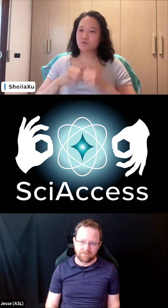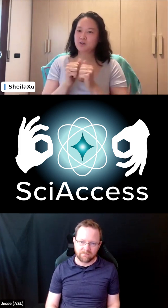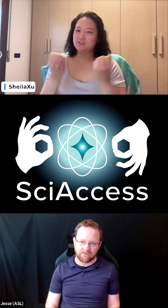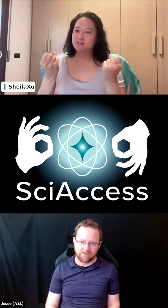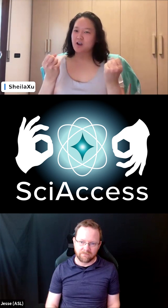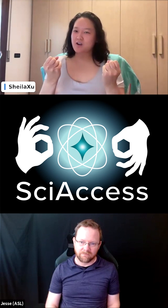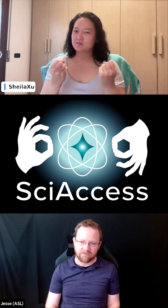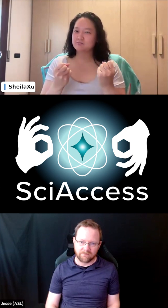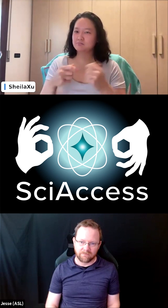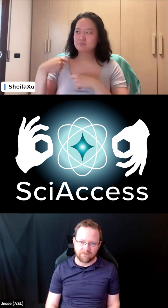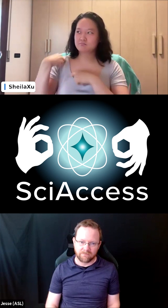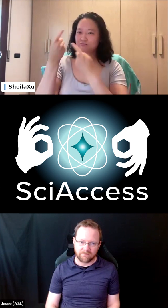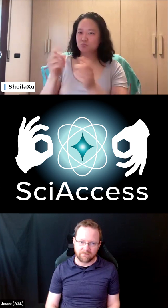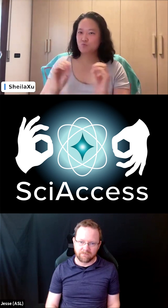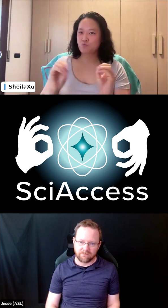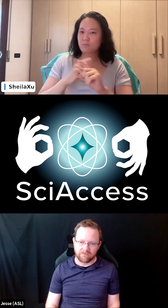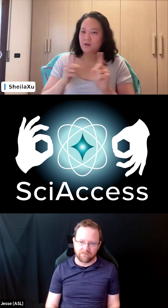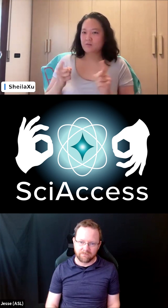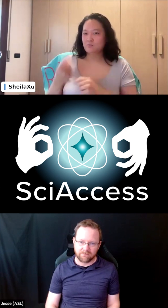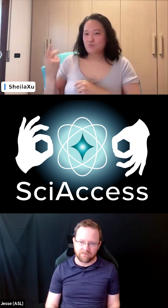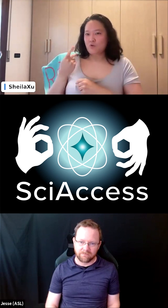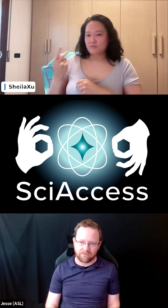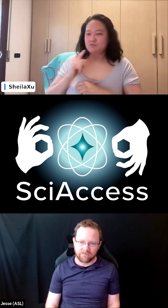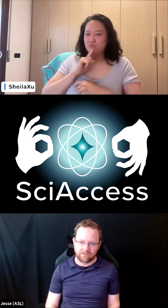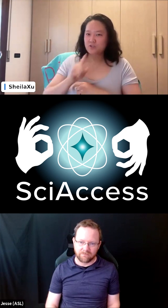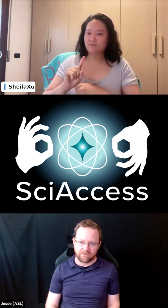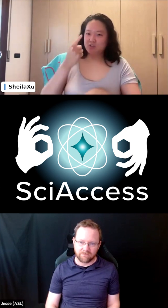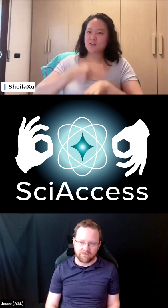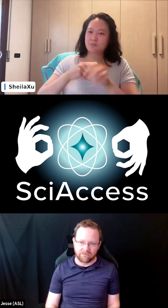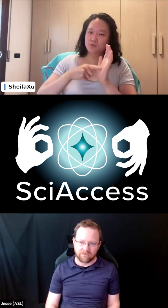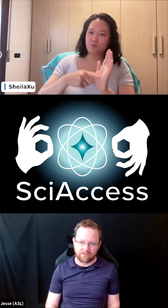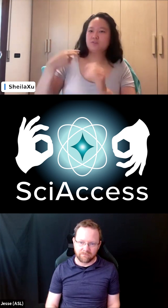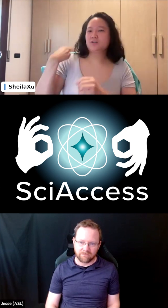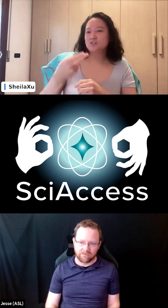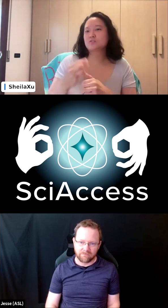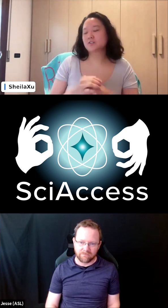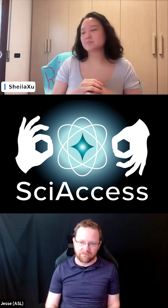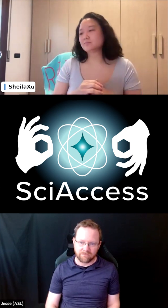communicate in sign language. I think the two of us were the first ones to do that so far.